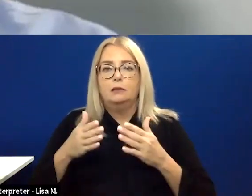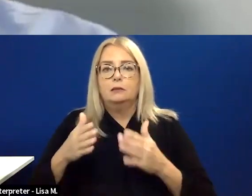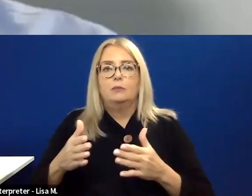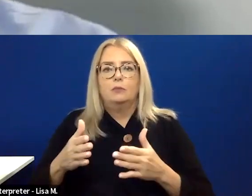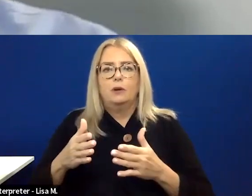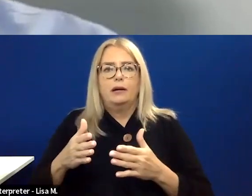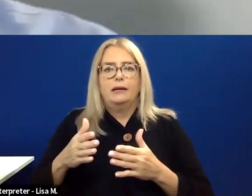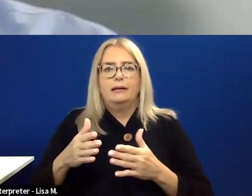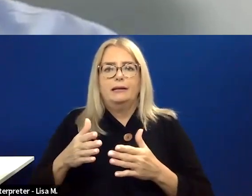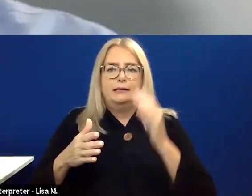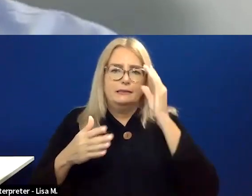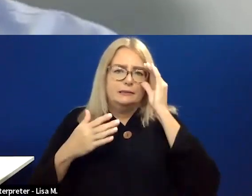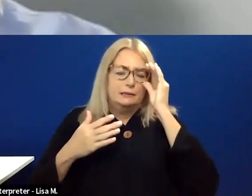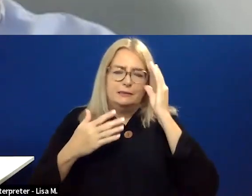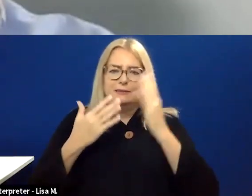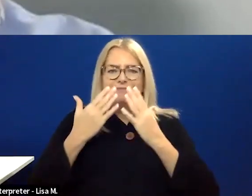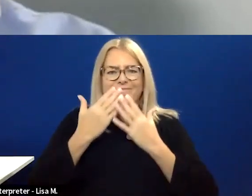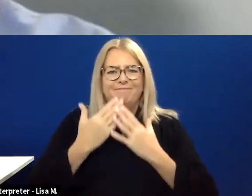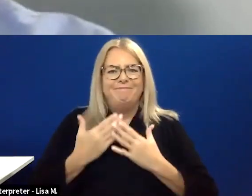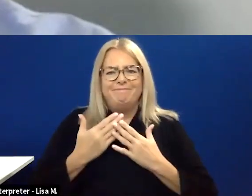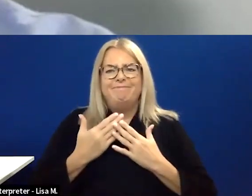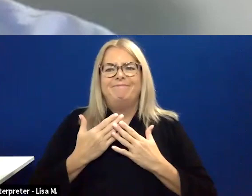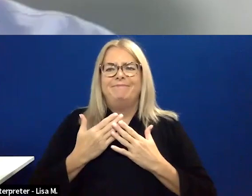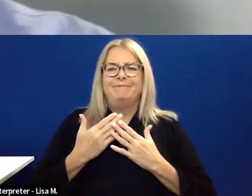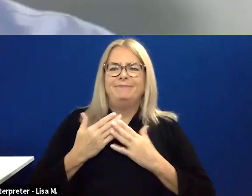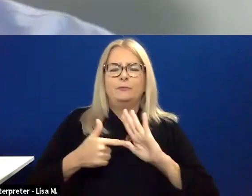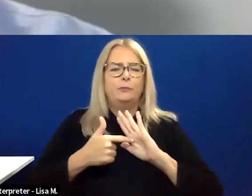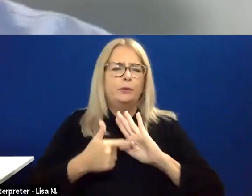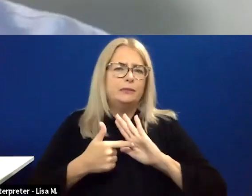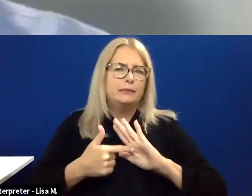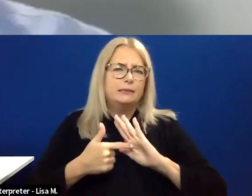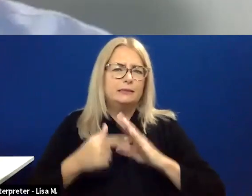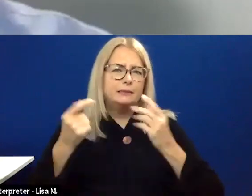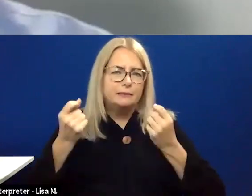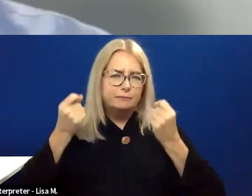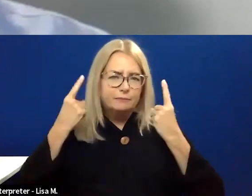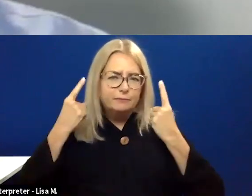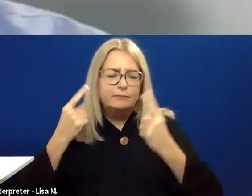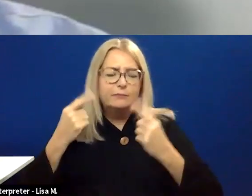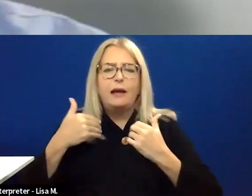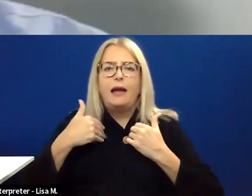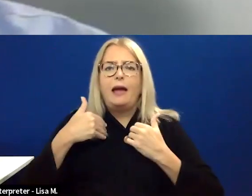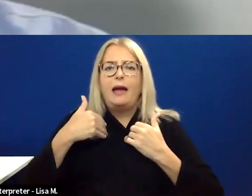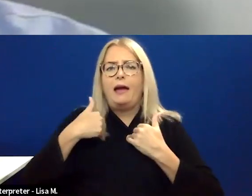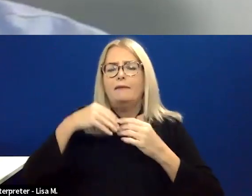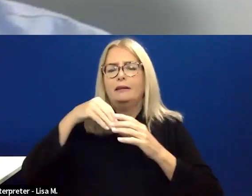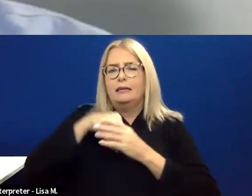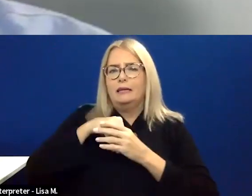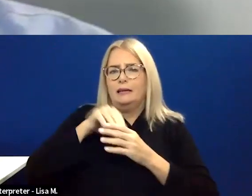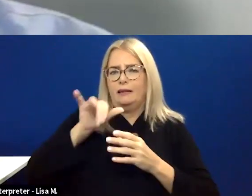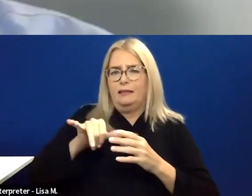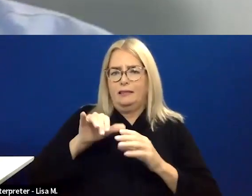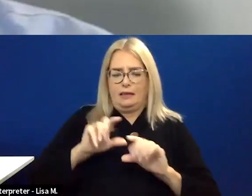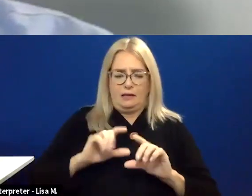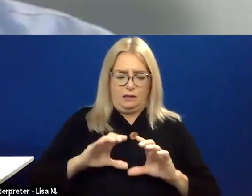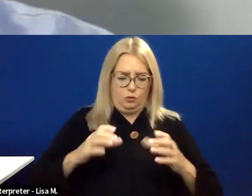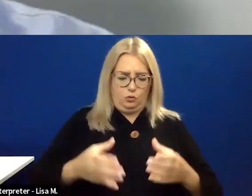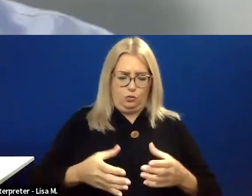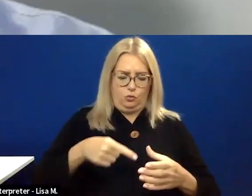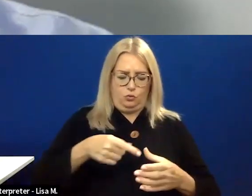of of comprehension by having it within that that group of of uh with the other with the other four